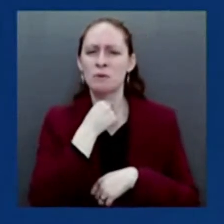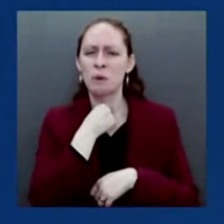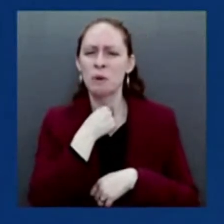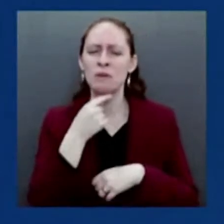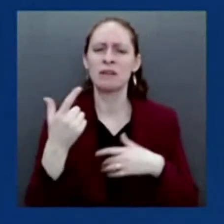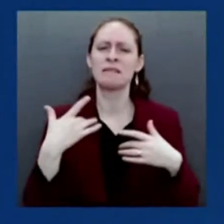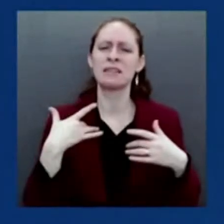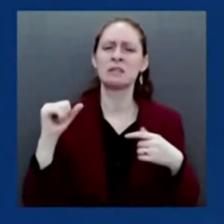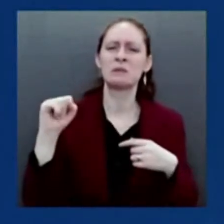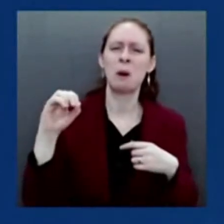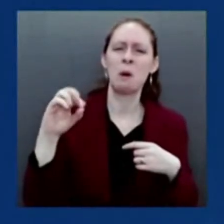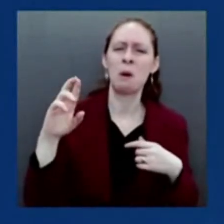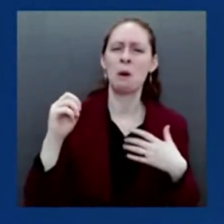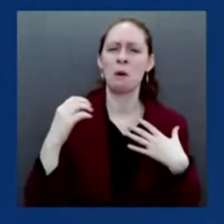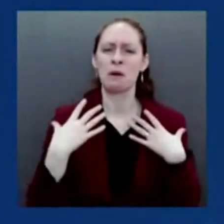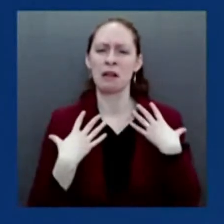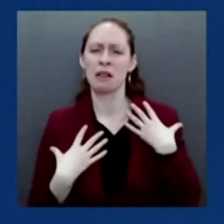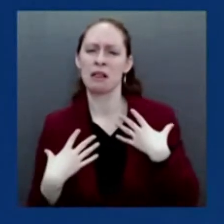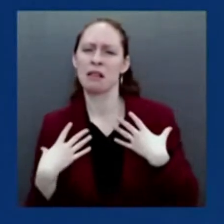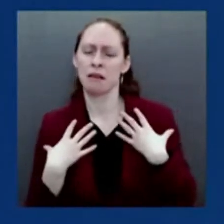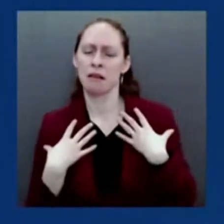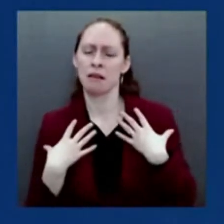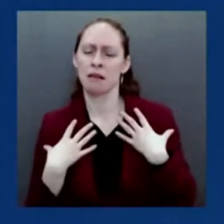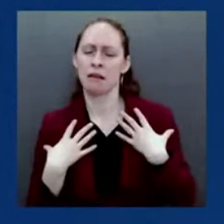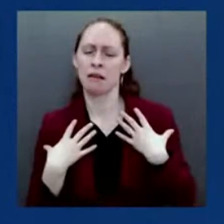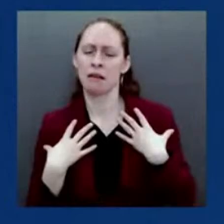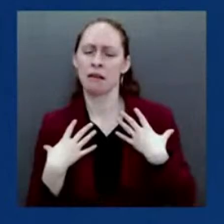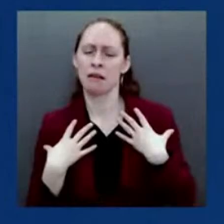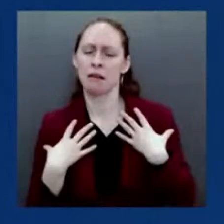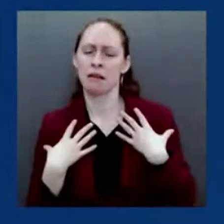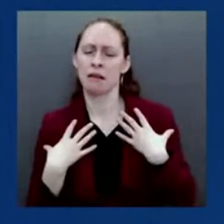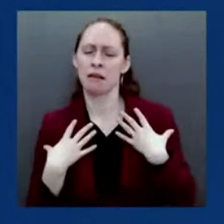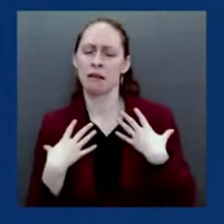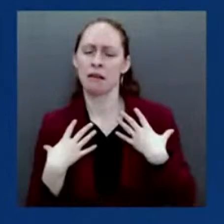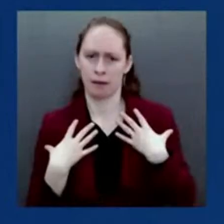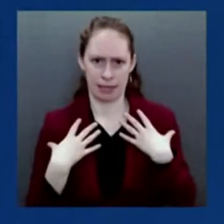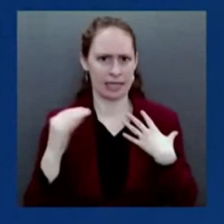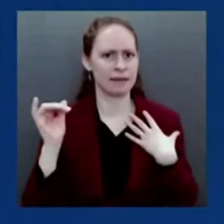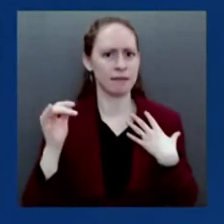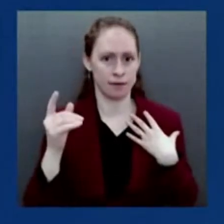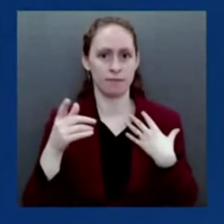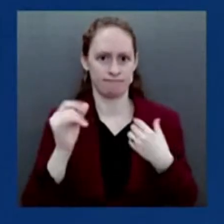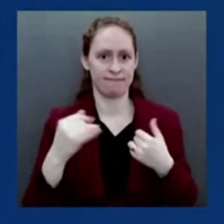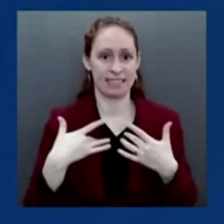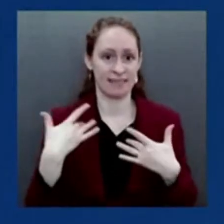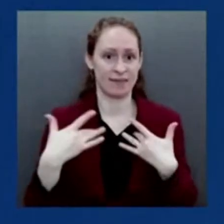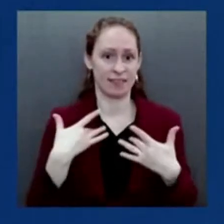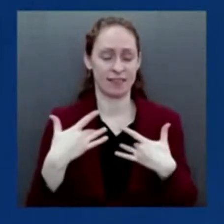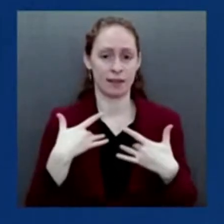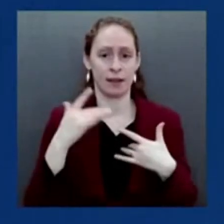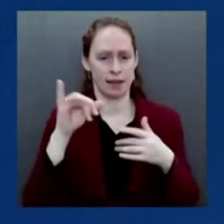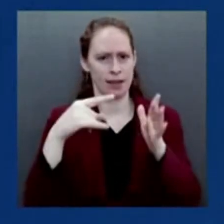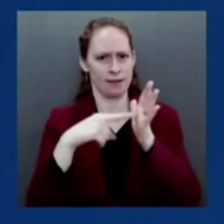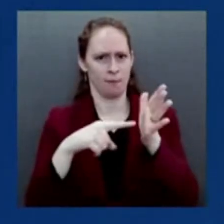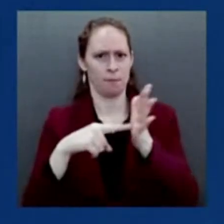FEVER, COUGH, SORE THROAT, RESPIRATORY SYMPTOMS, MUSCLE ACHES, WHEN THEY ARE EXPOSED,